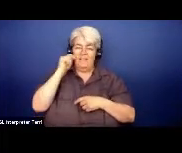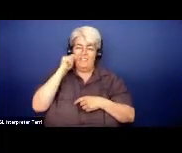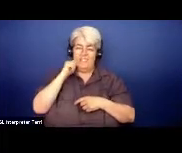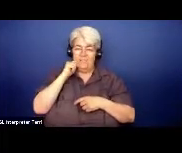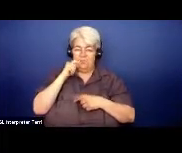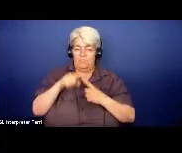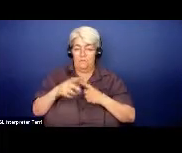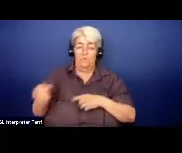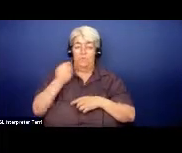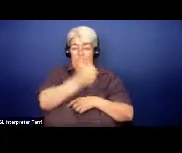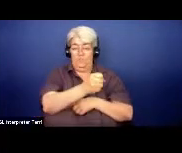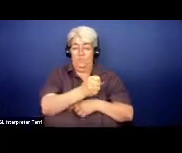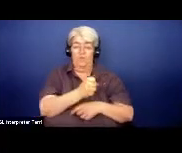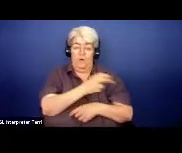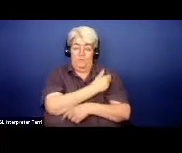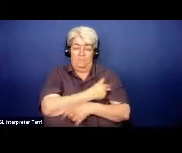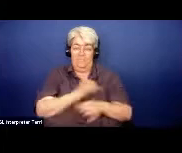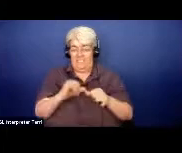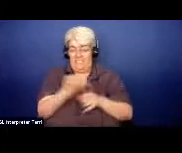for psychiatric reasons. What